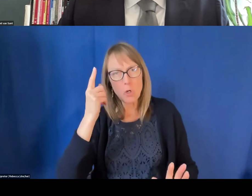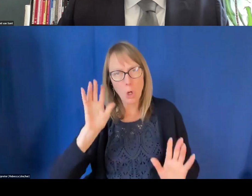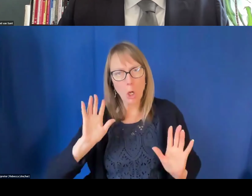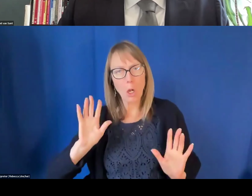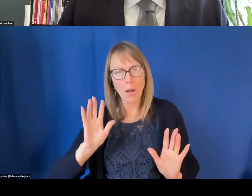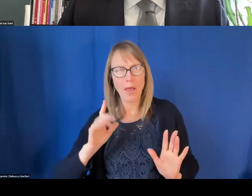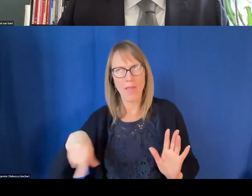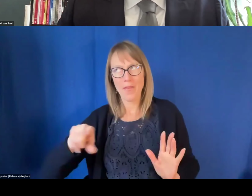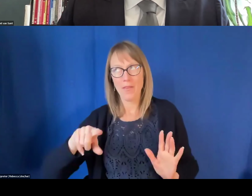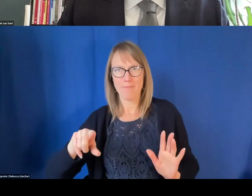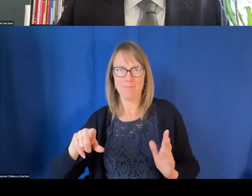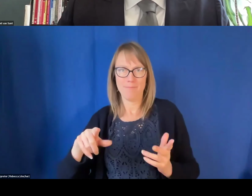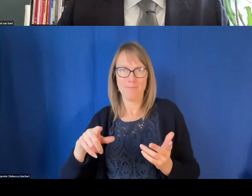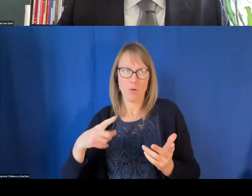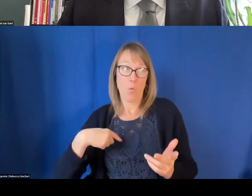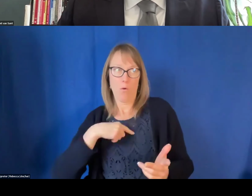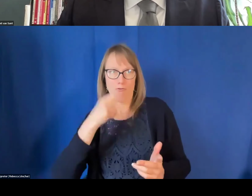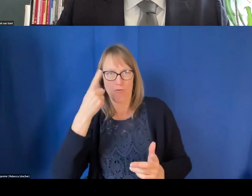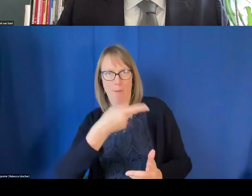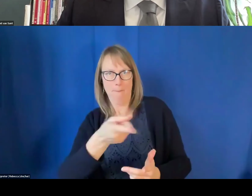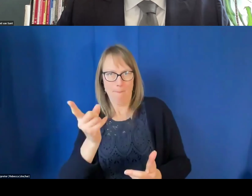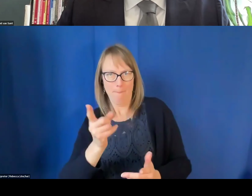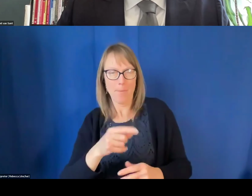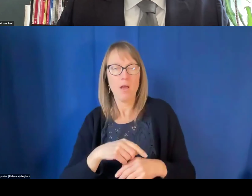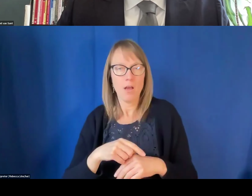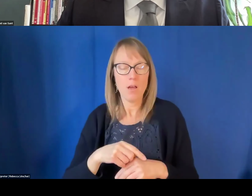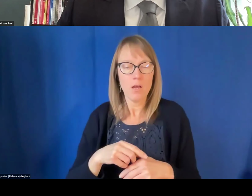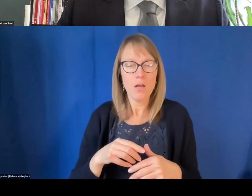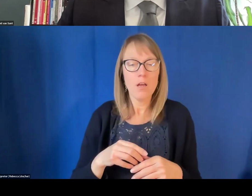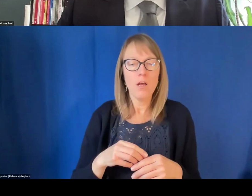with lived experience leading that conversation and driving the solution.